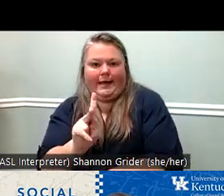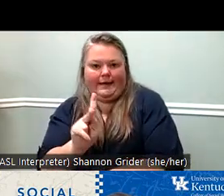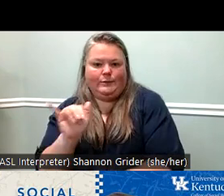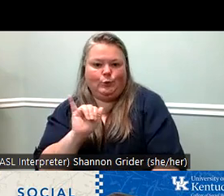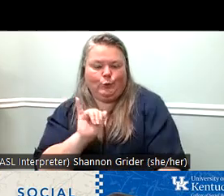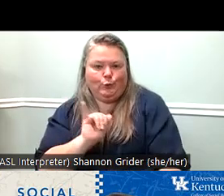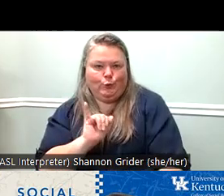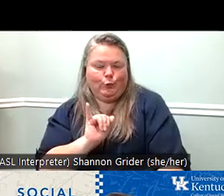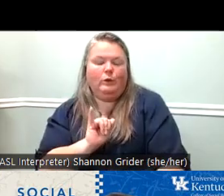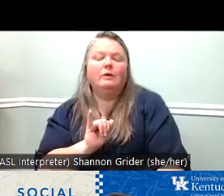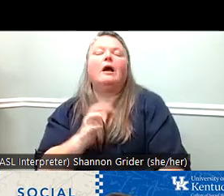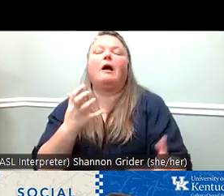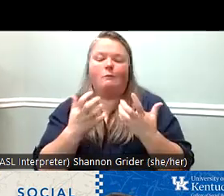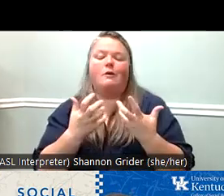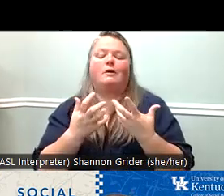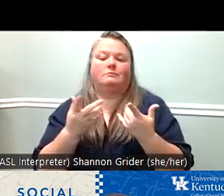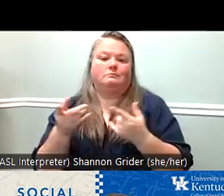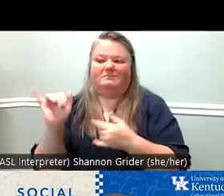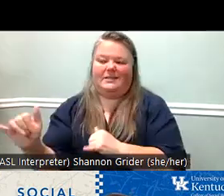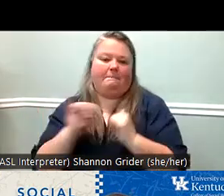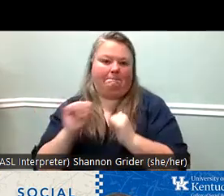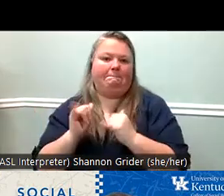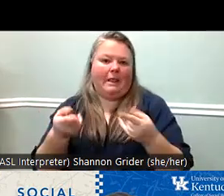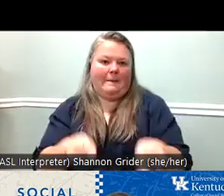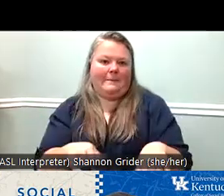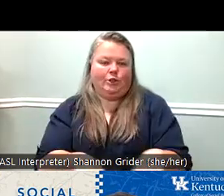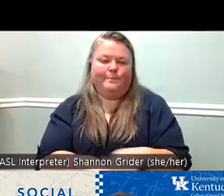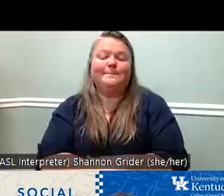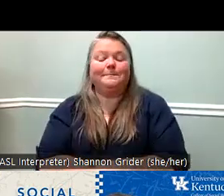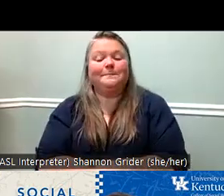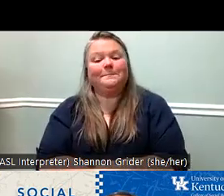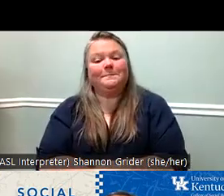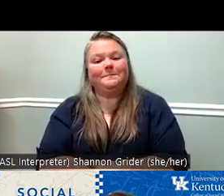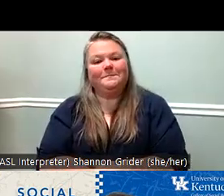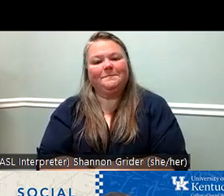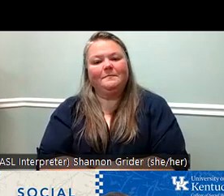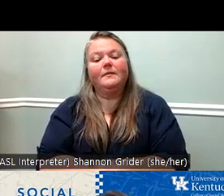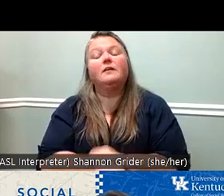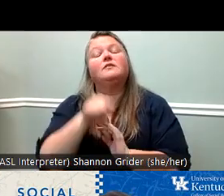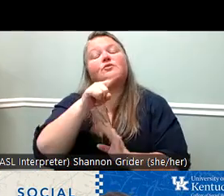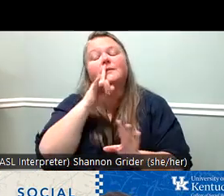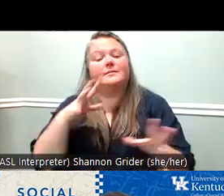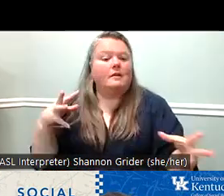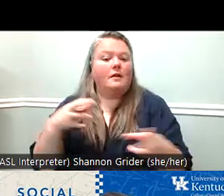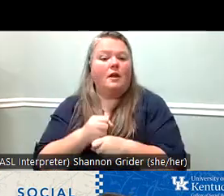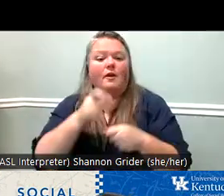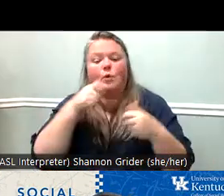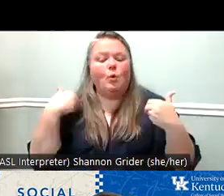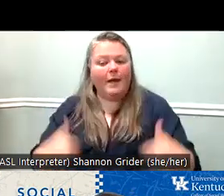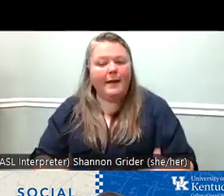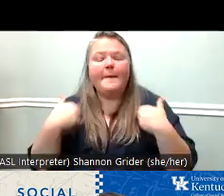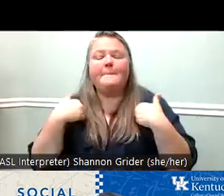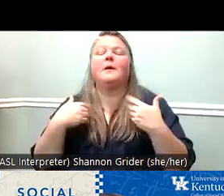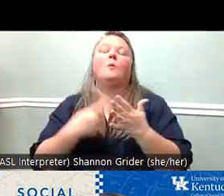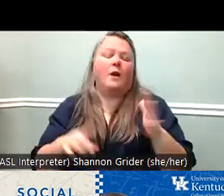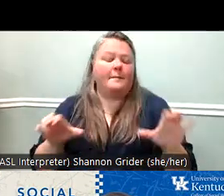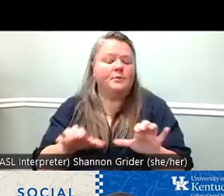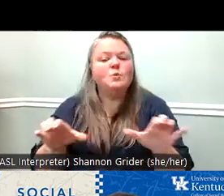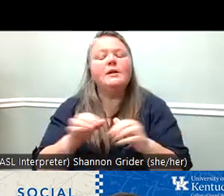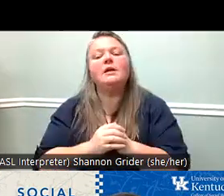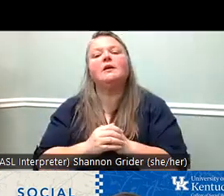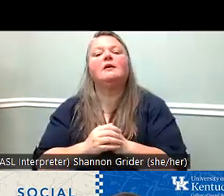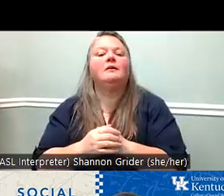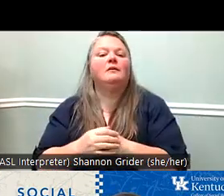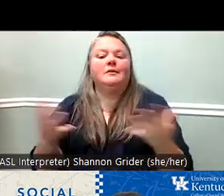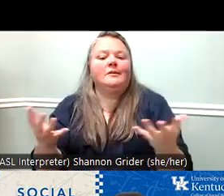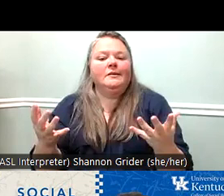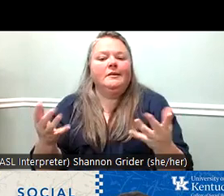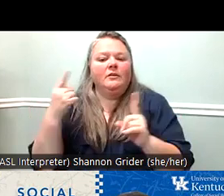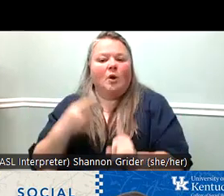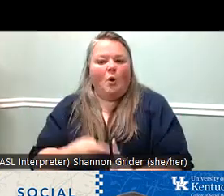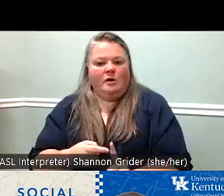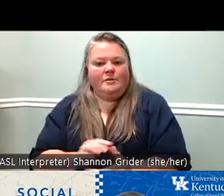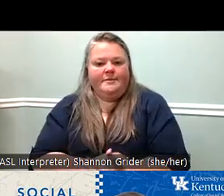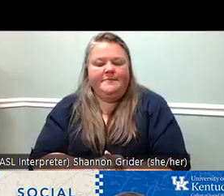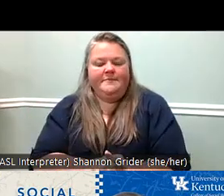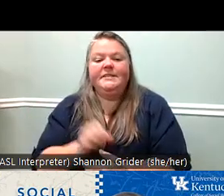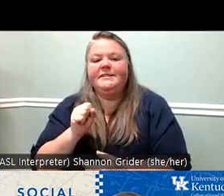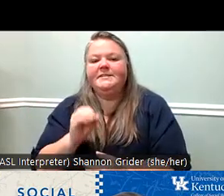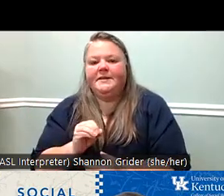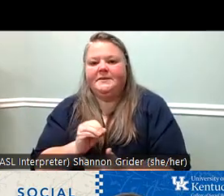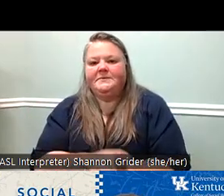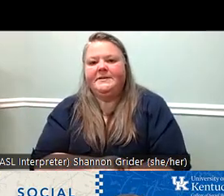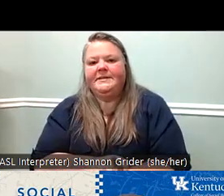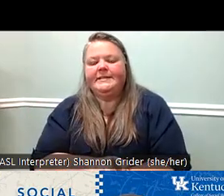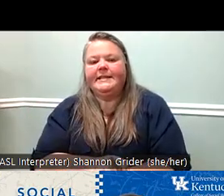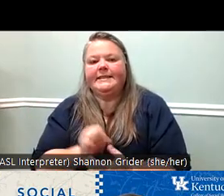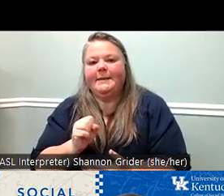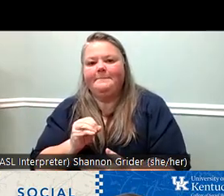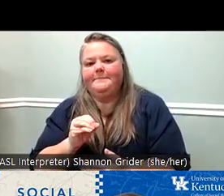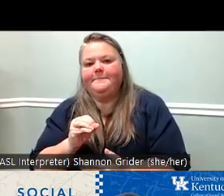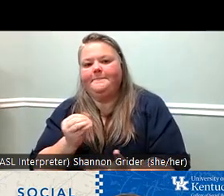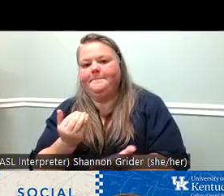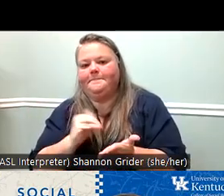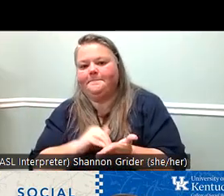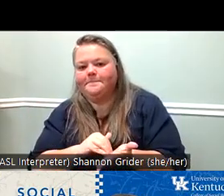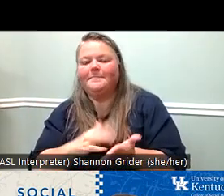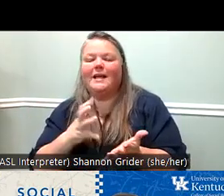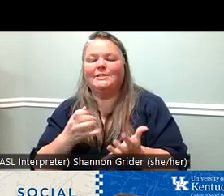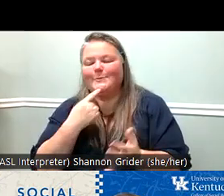LED TO A LOT OF CHANGES IN THE AUDIOLOGY CLINIC AT TENNESSEE. I'VE ONLY BEEN HERE FOR A FEW MONTHS BUT I'M ALREADY WORKING WITH THE AUDIOLOGY CLINIC HERE AT THE UNIVERSITY